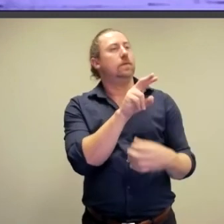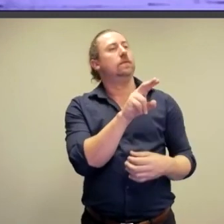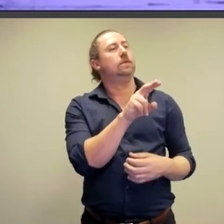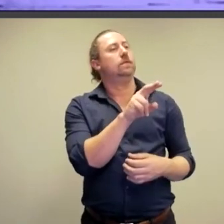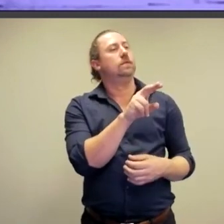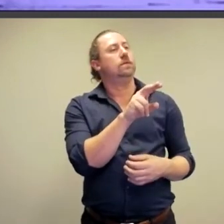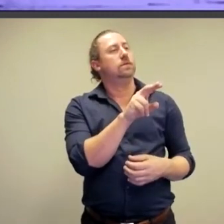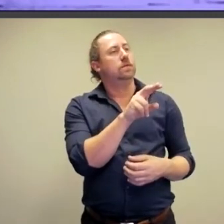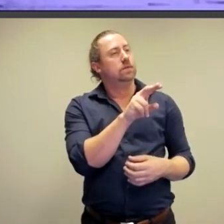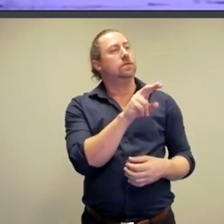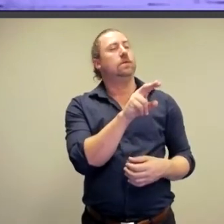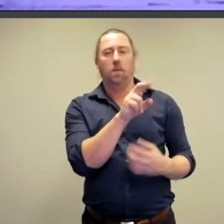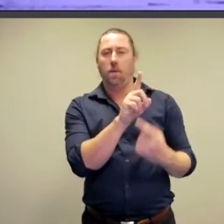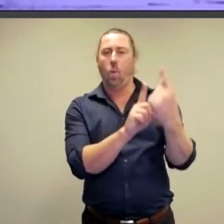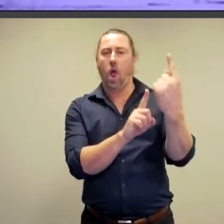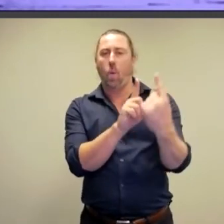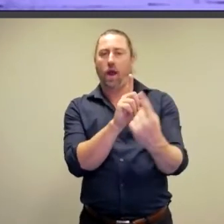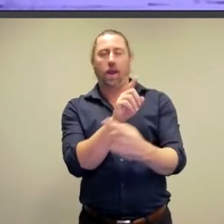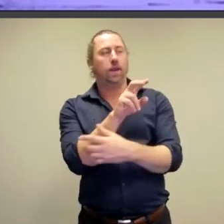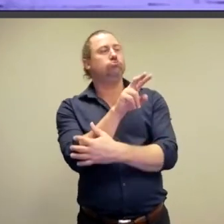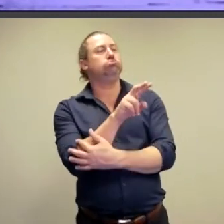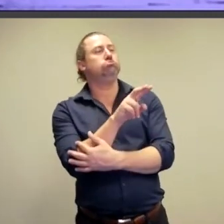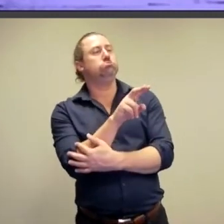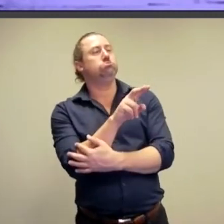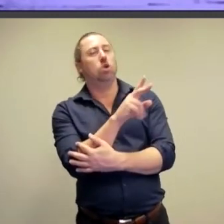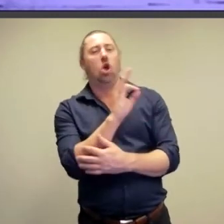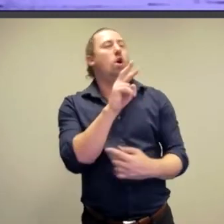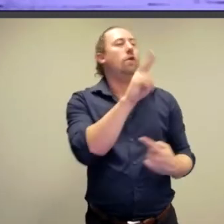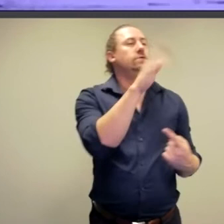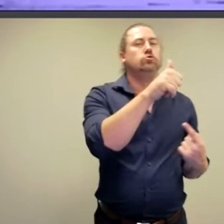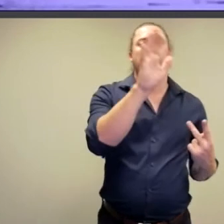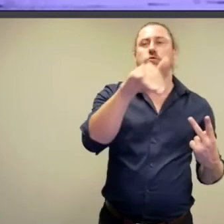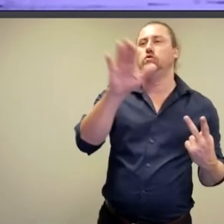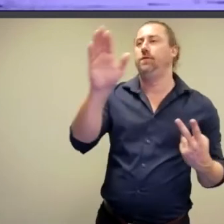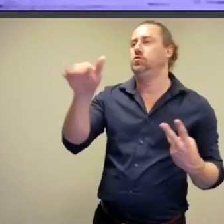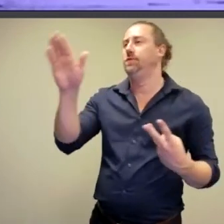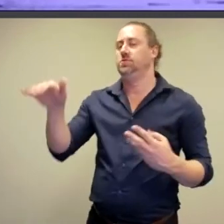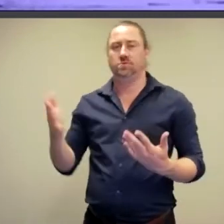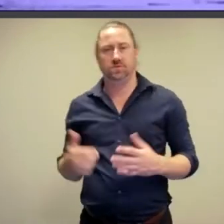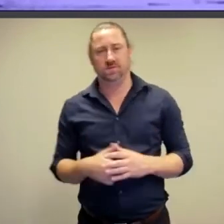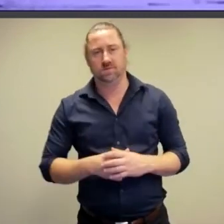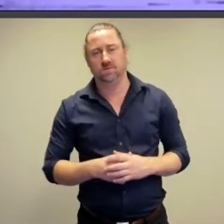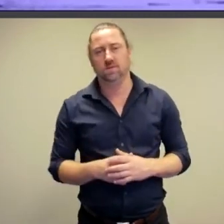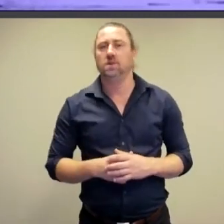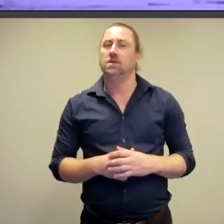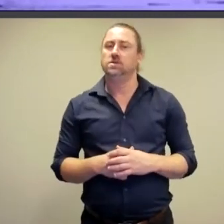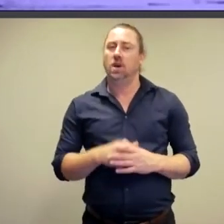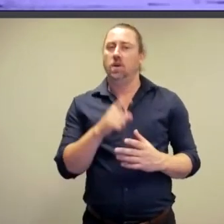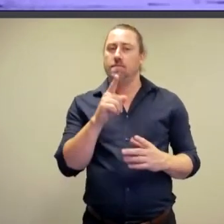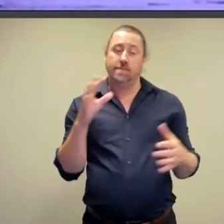one-on-one time with works of art. So, I want to think about this in the